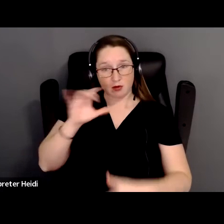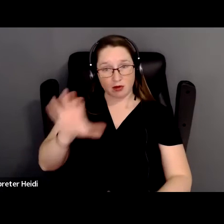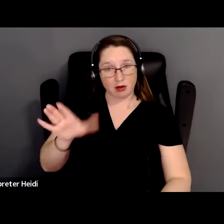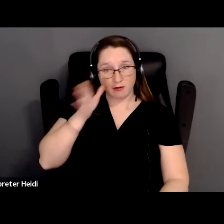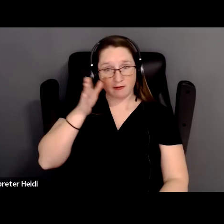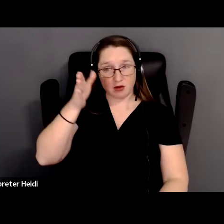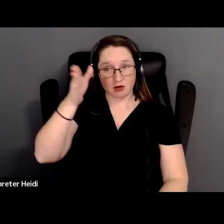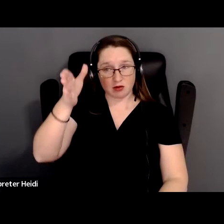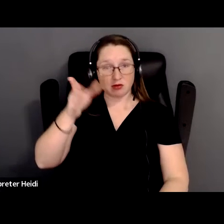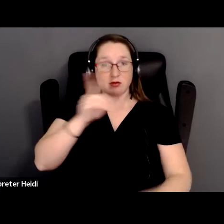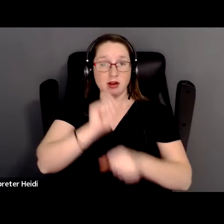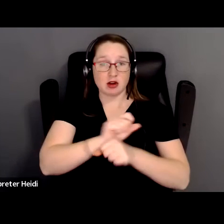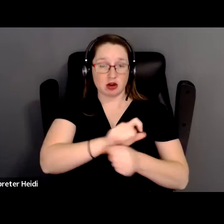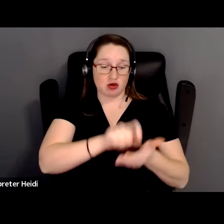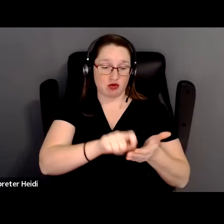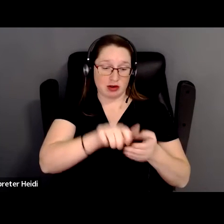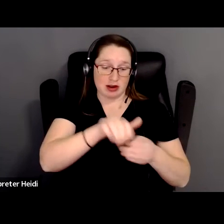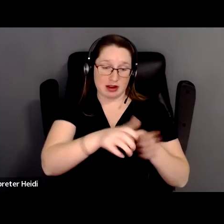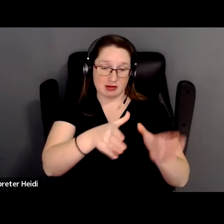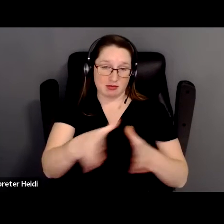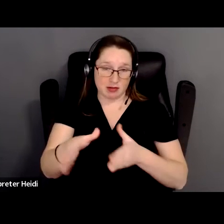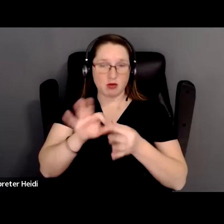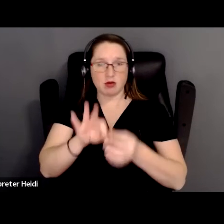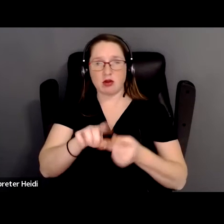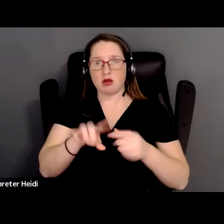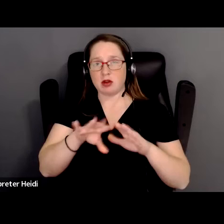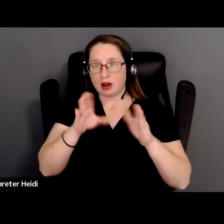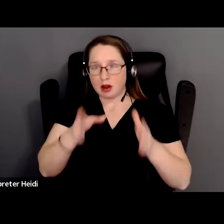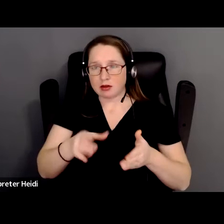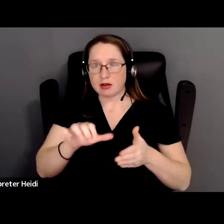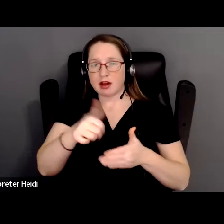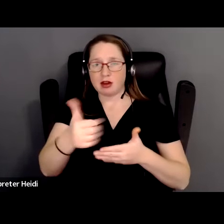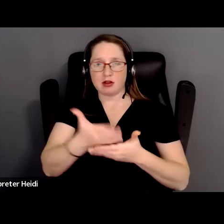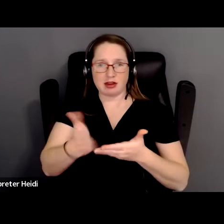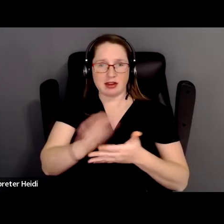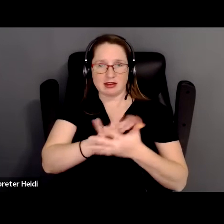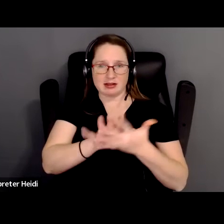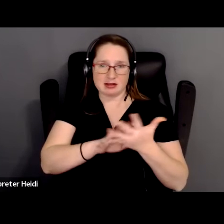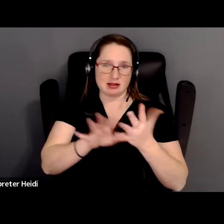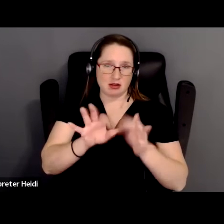is written in their plan around housing and other things that are vitally important to them,